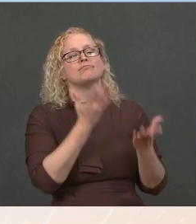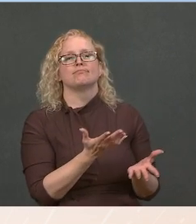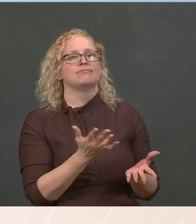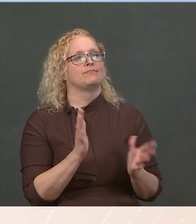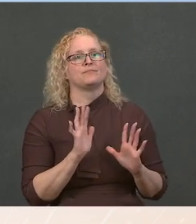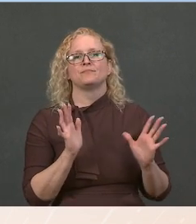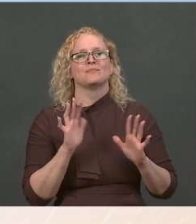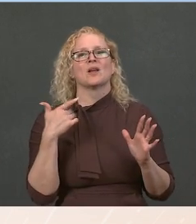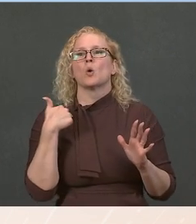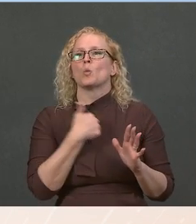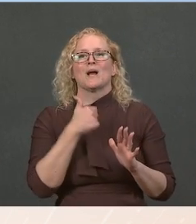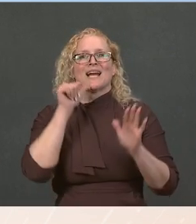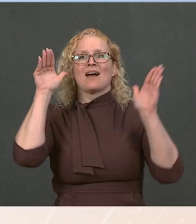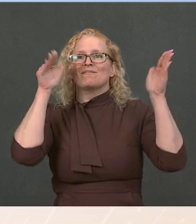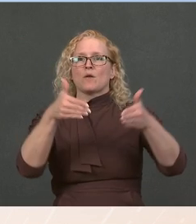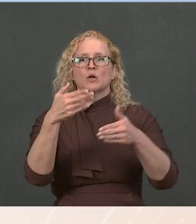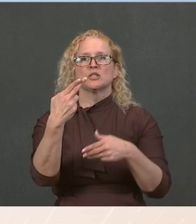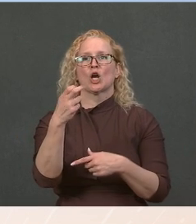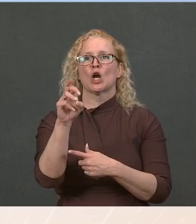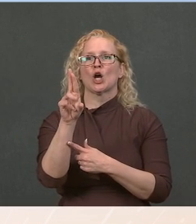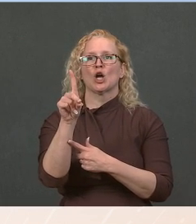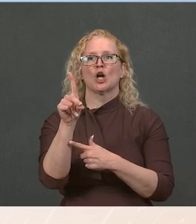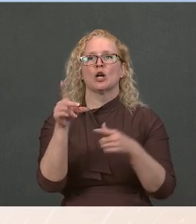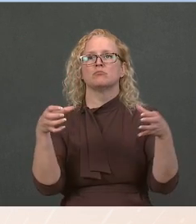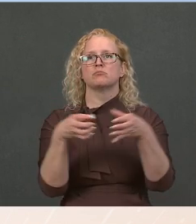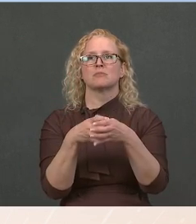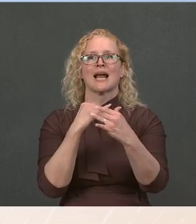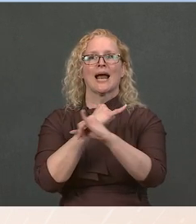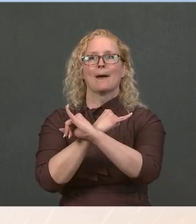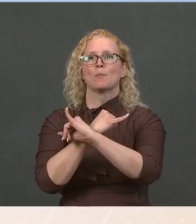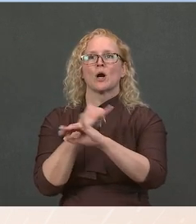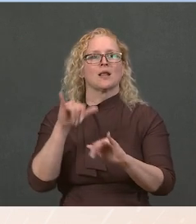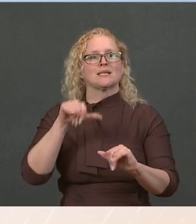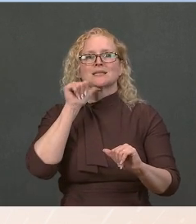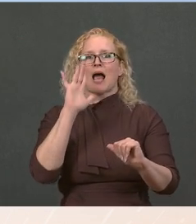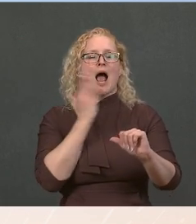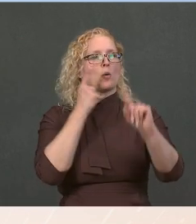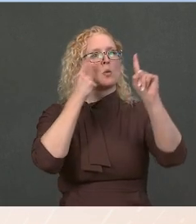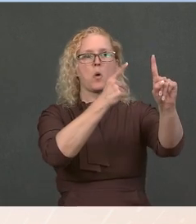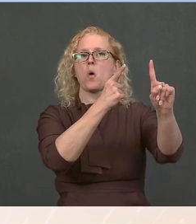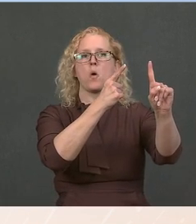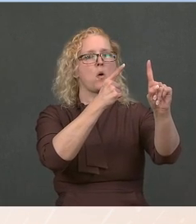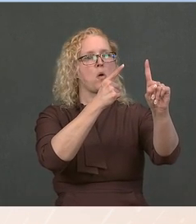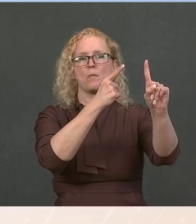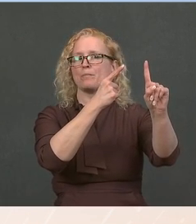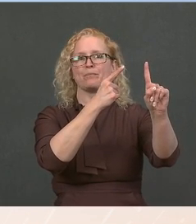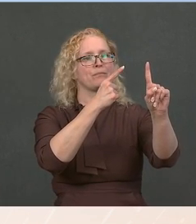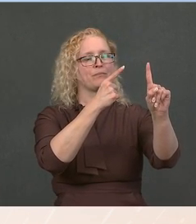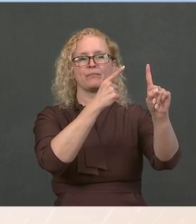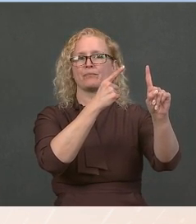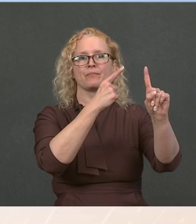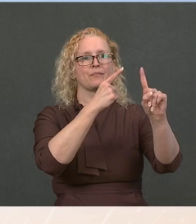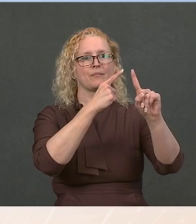that we can to get people vaccinated. Our focus is to make sure -- like now we have 5 to 11 --